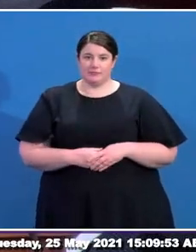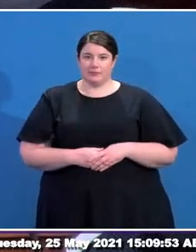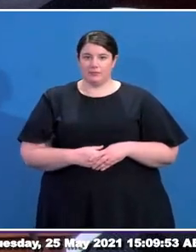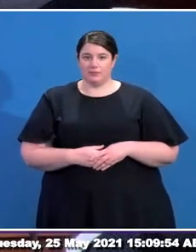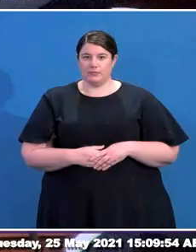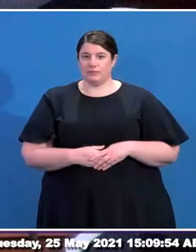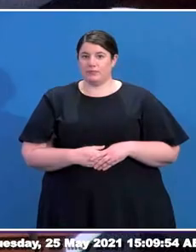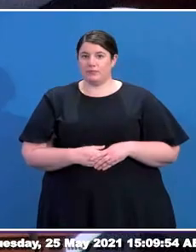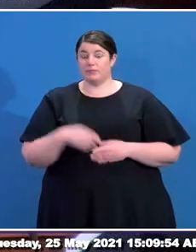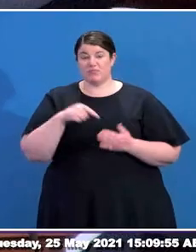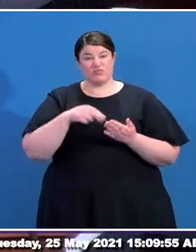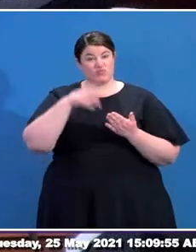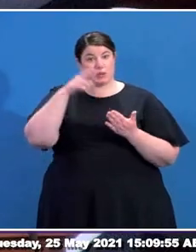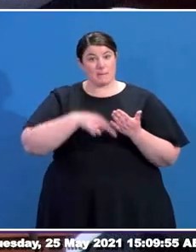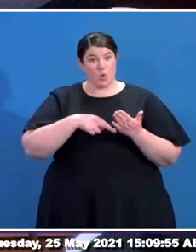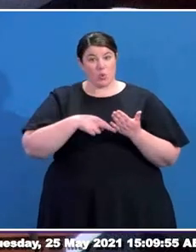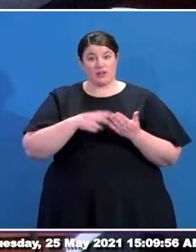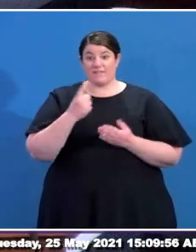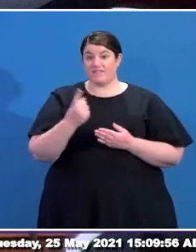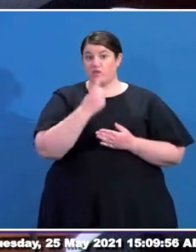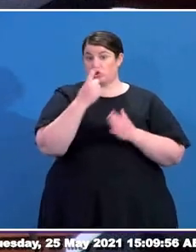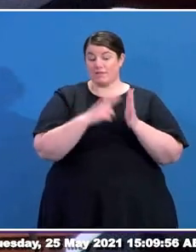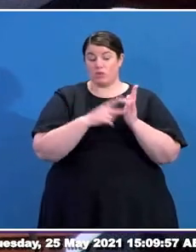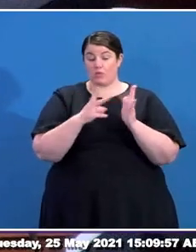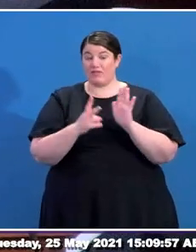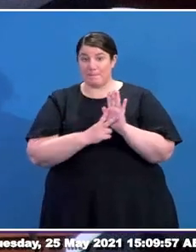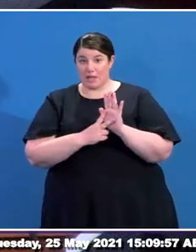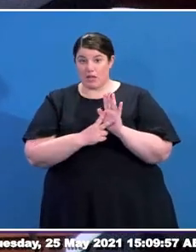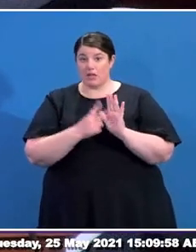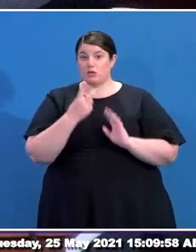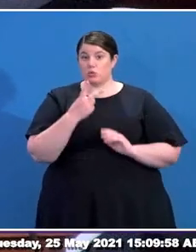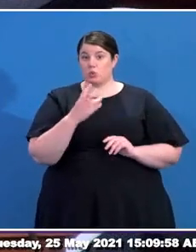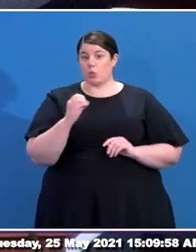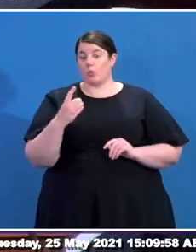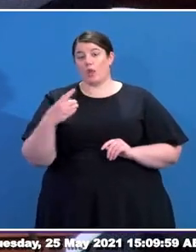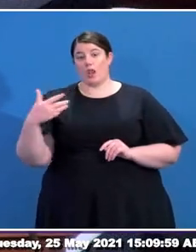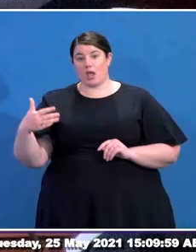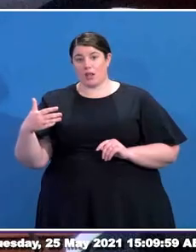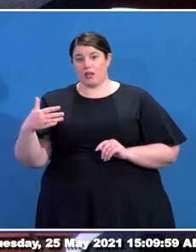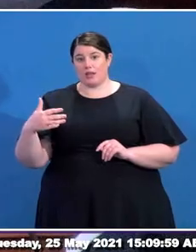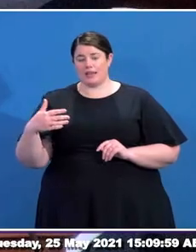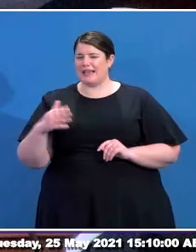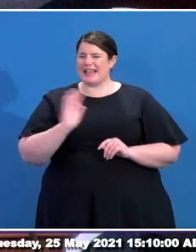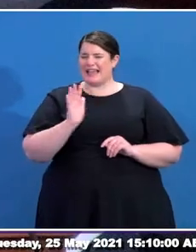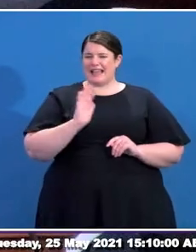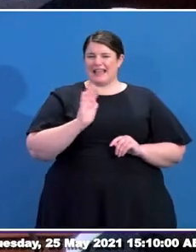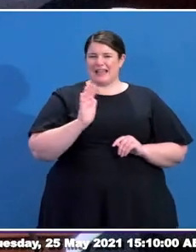That's a report dated 1 November, 2019. I do apologise, but I want to